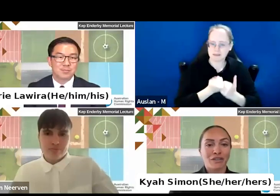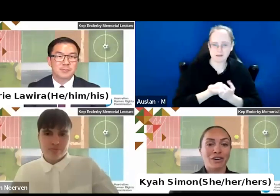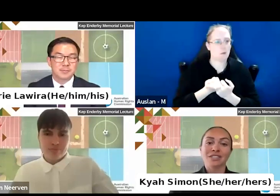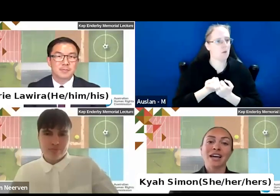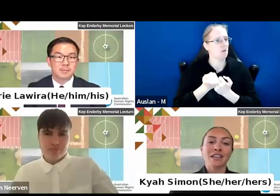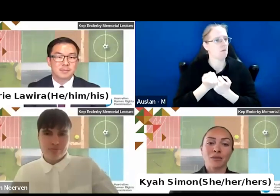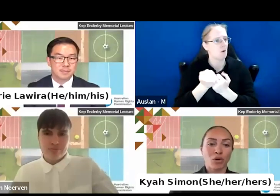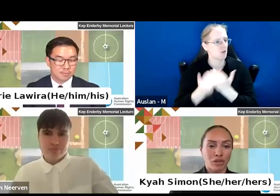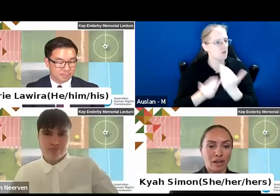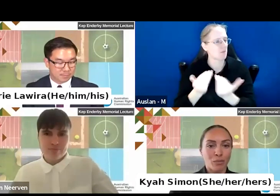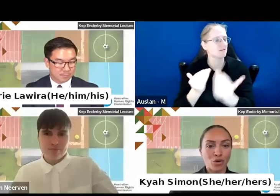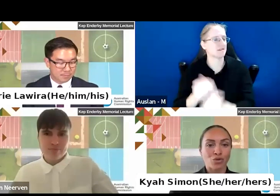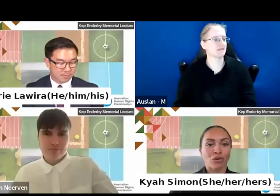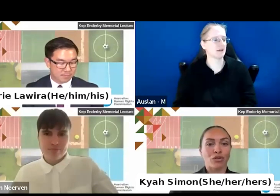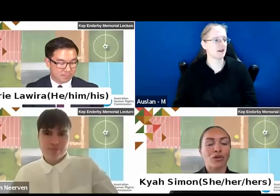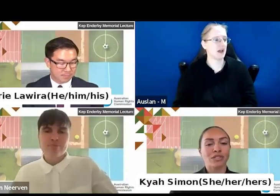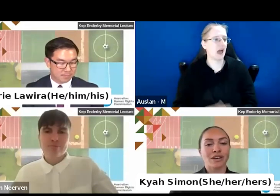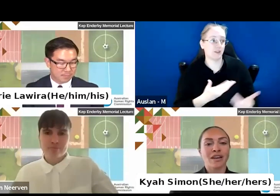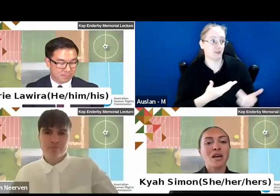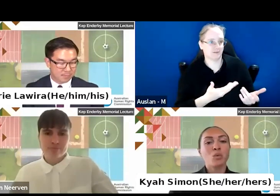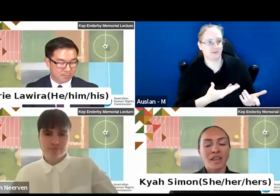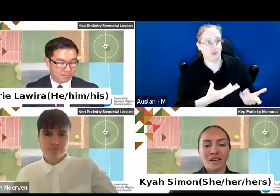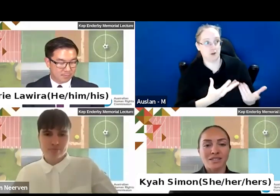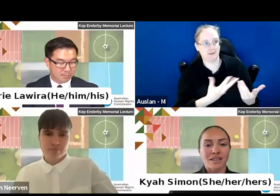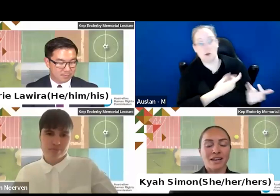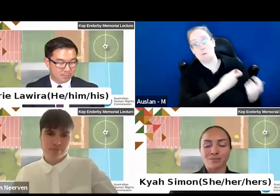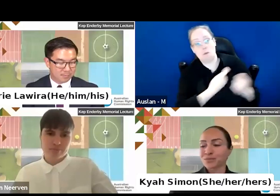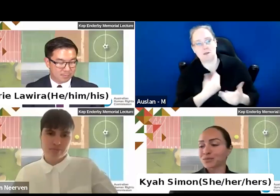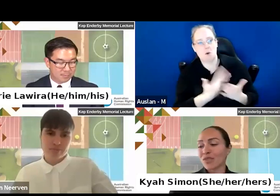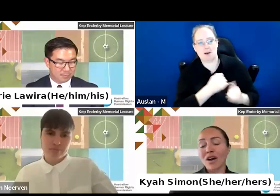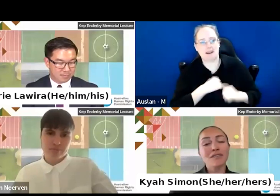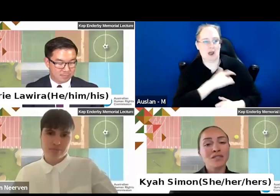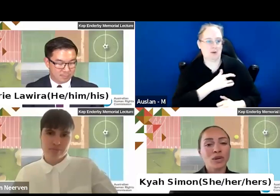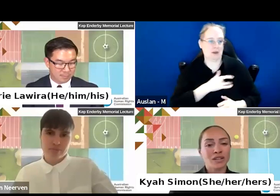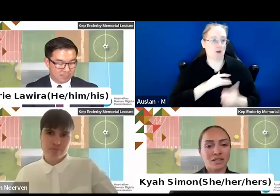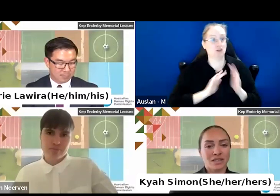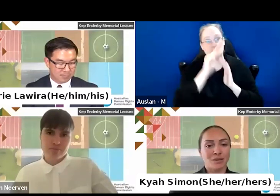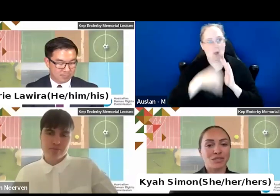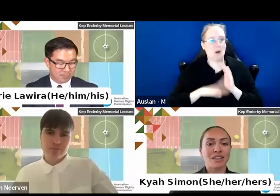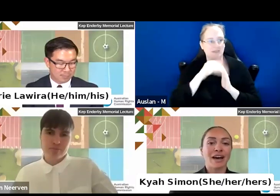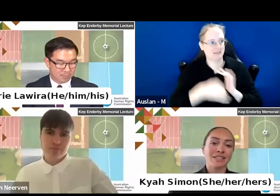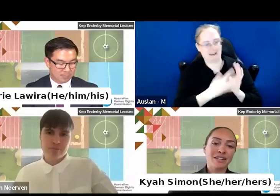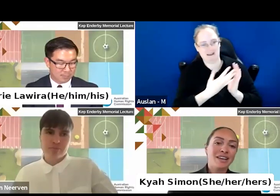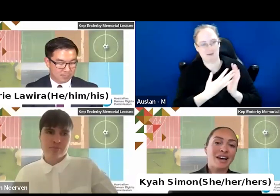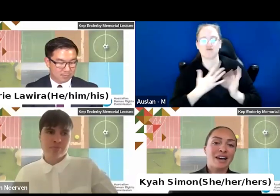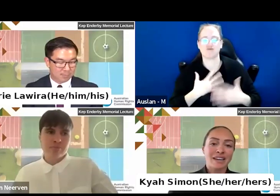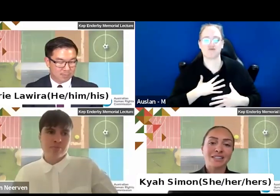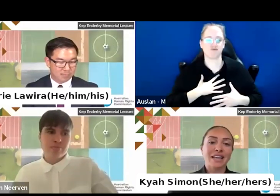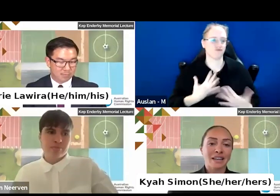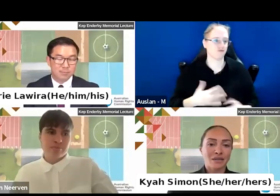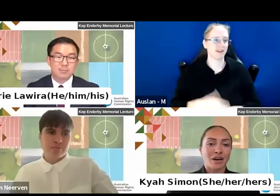For us to take them on the emotional rollercoaster with us. And I've never witnessed to that extent